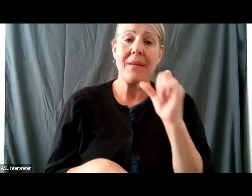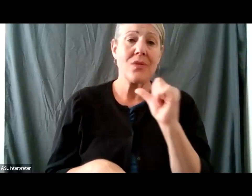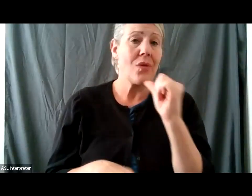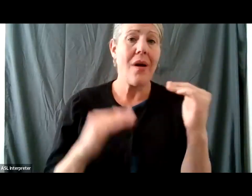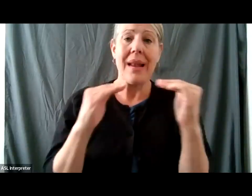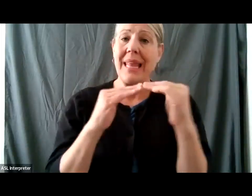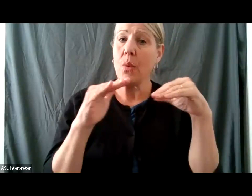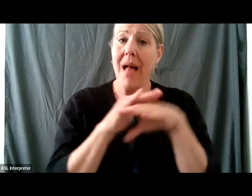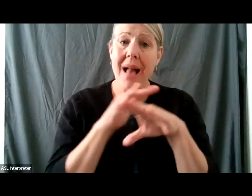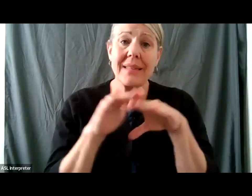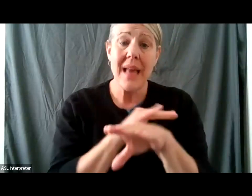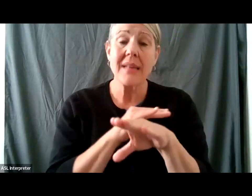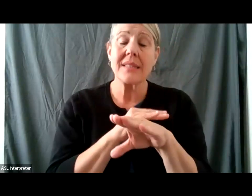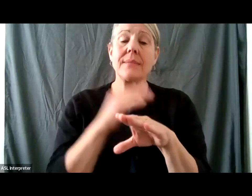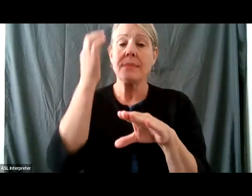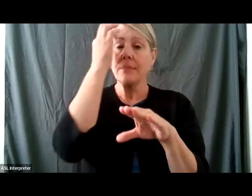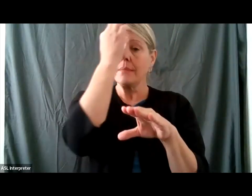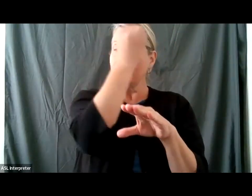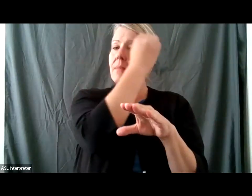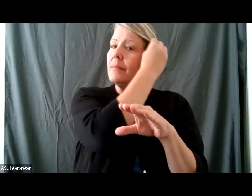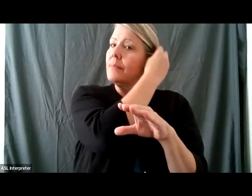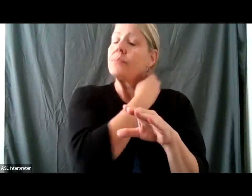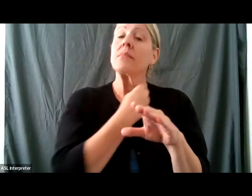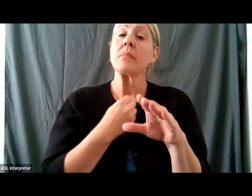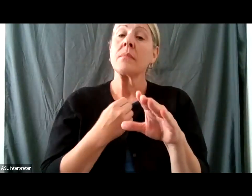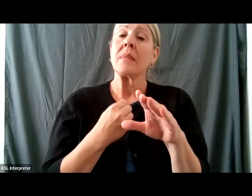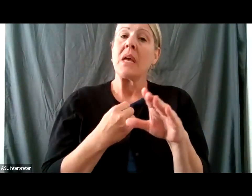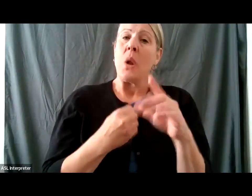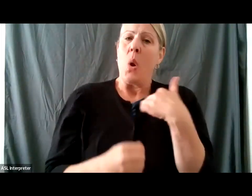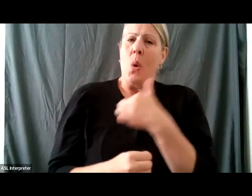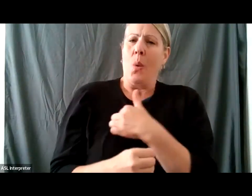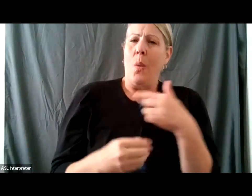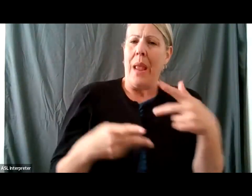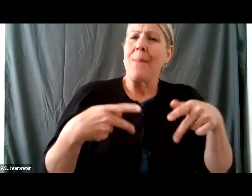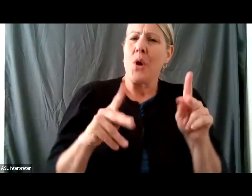Except in very limited circumstances, you cannot just create a separate scaled down